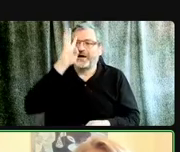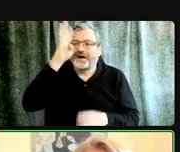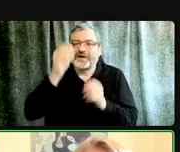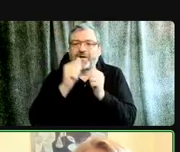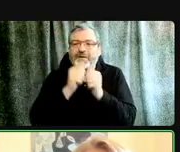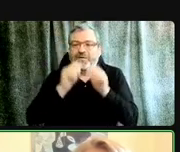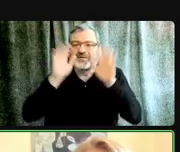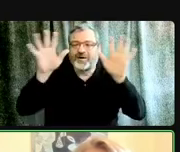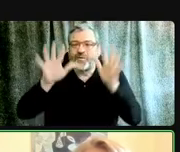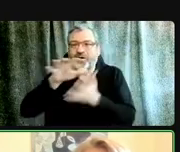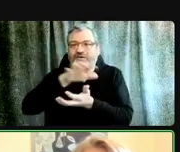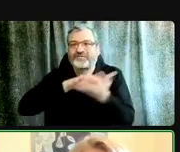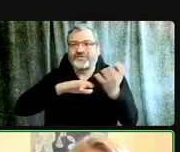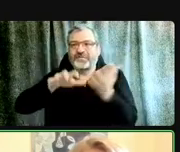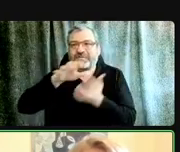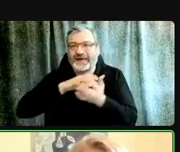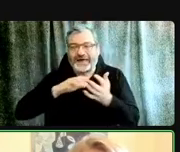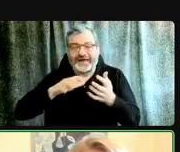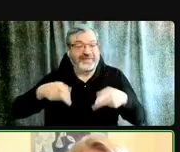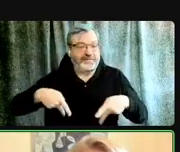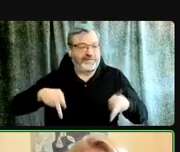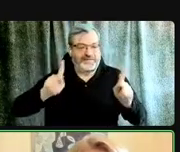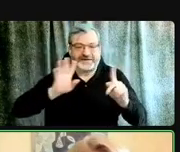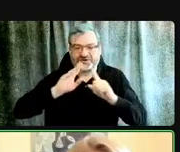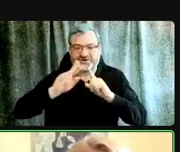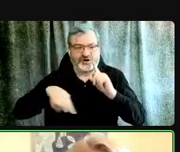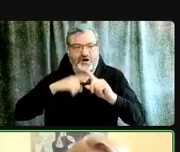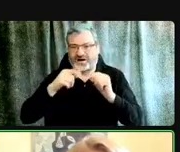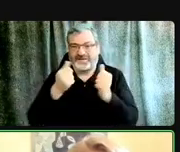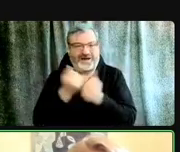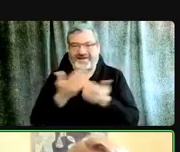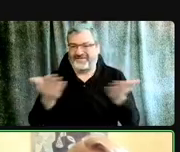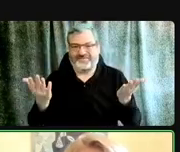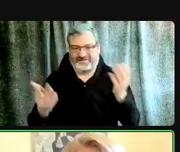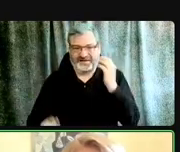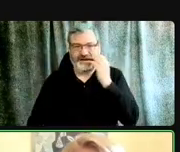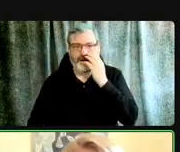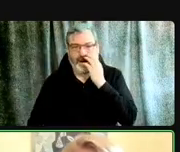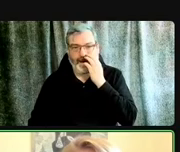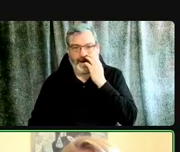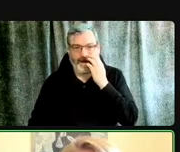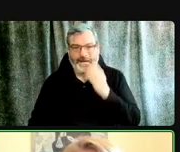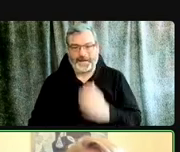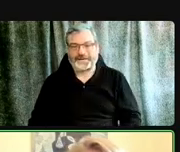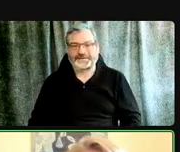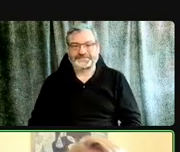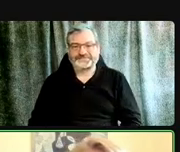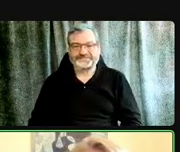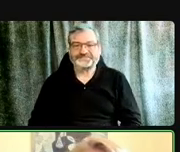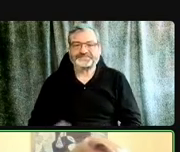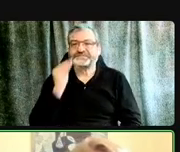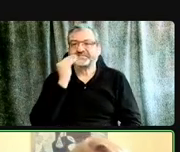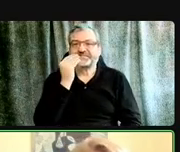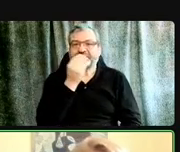that allowed us to talk about everything that you see in this painting. Flowers are often given to Mark a joyous occasion.